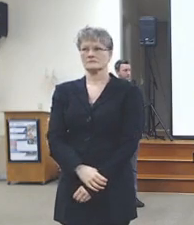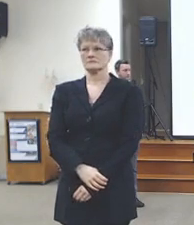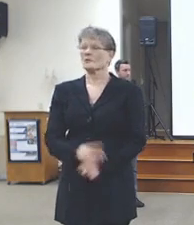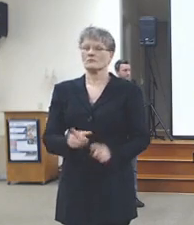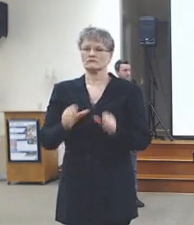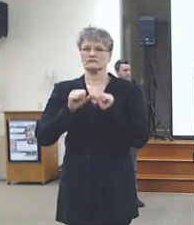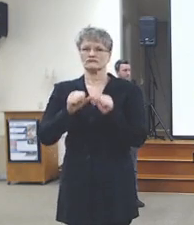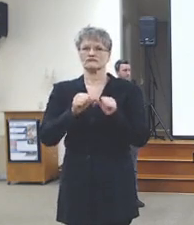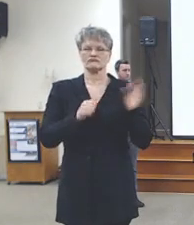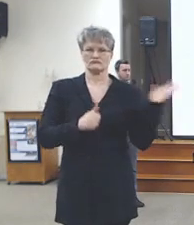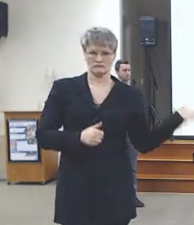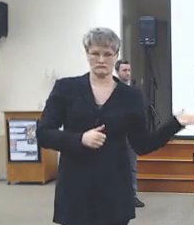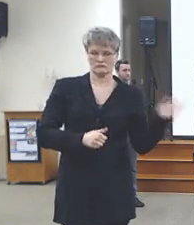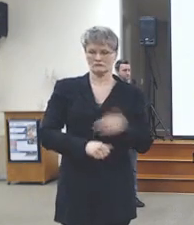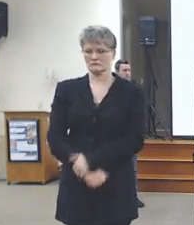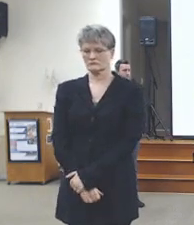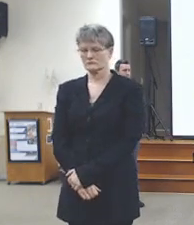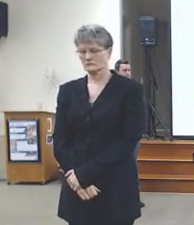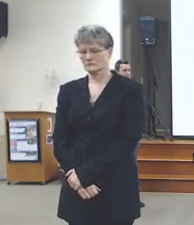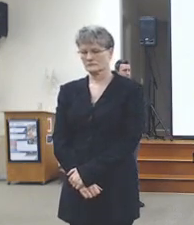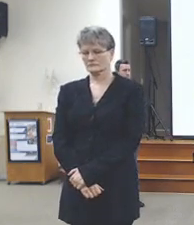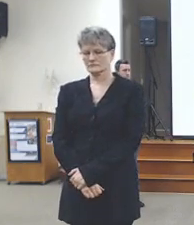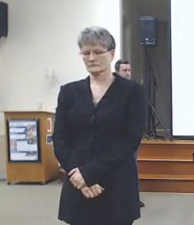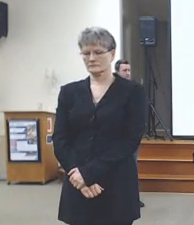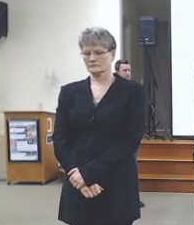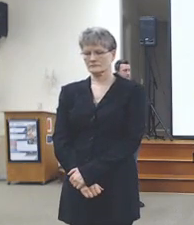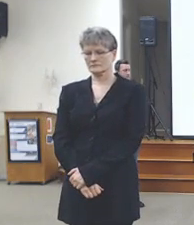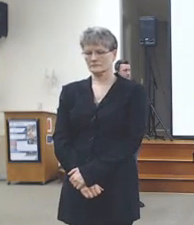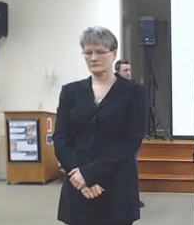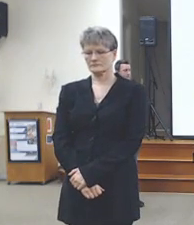people to know if you've been here you need to watch out for these symptoms, we